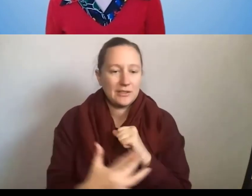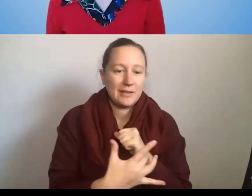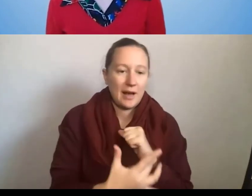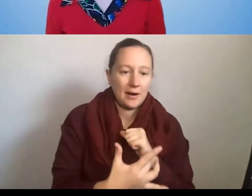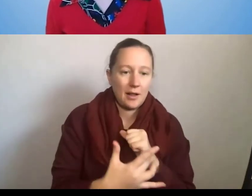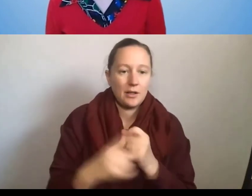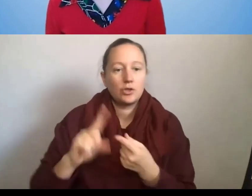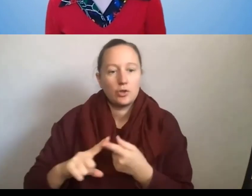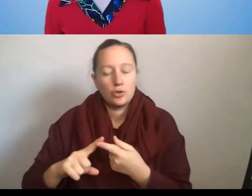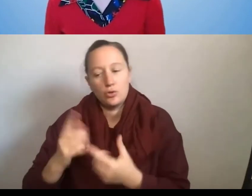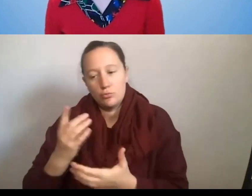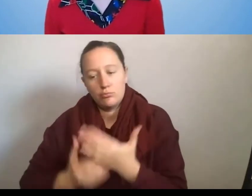of the people that need it.